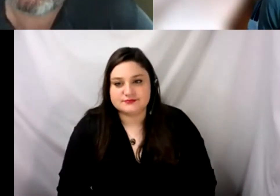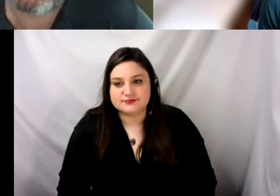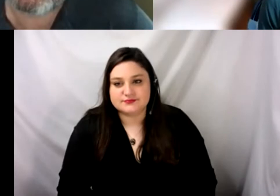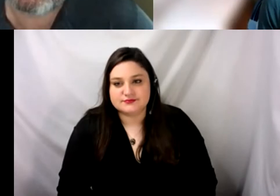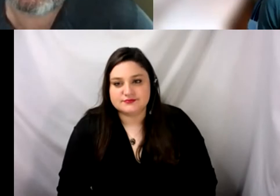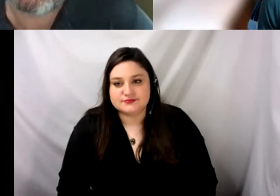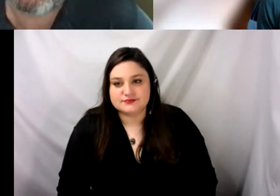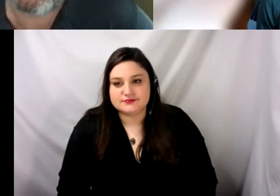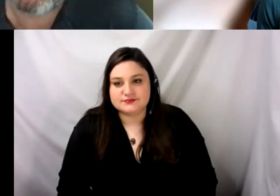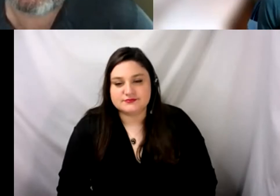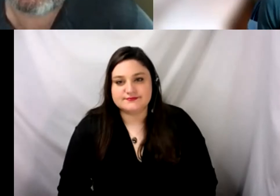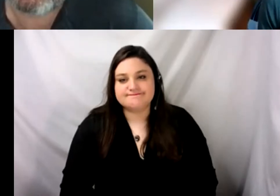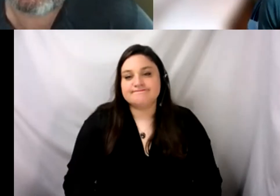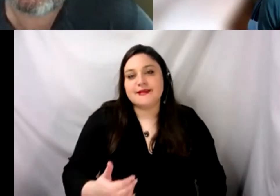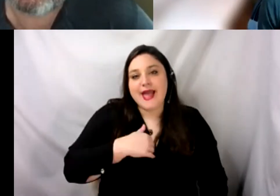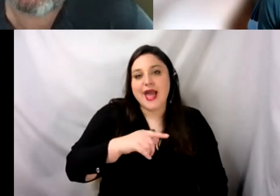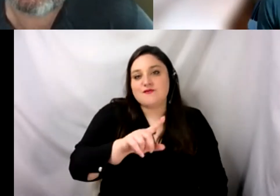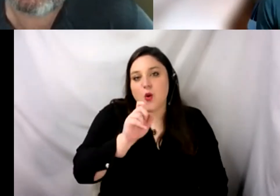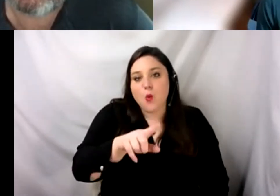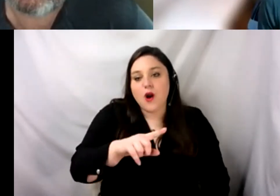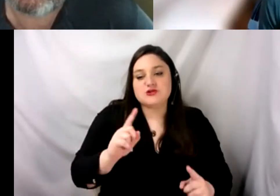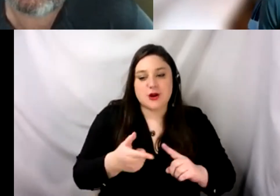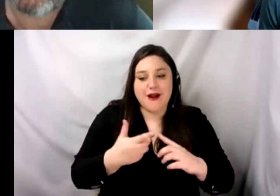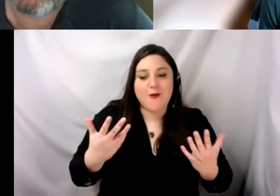have to be in compliance and ensure we are not find.